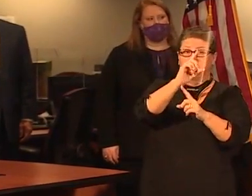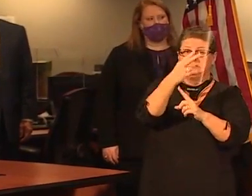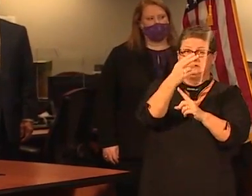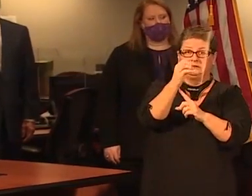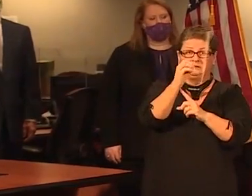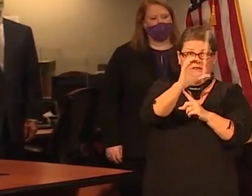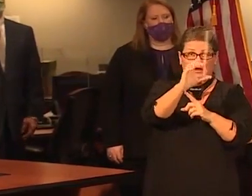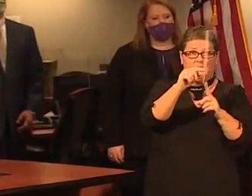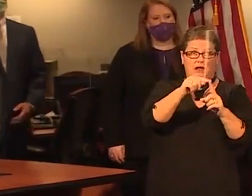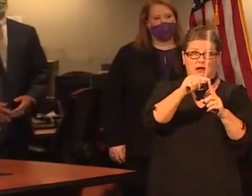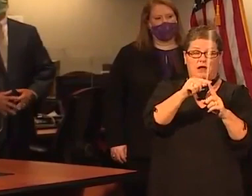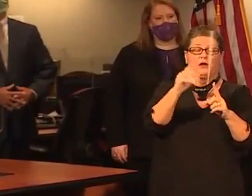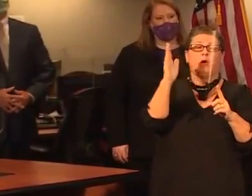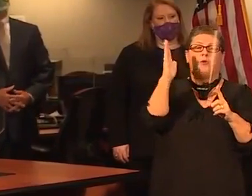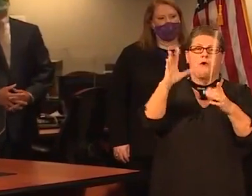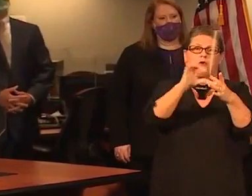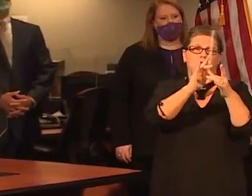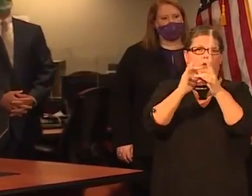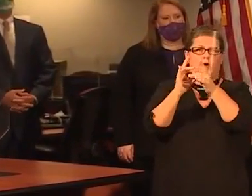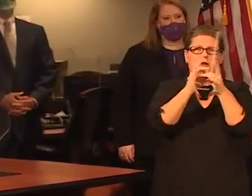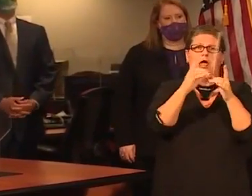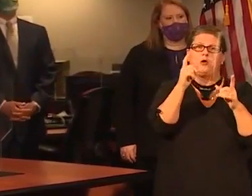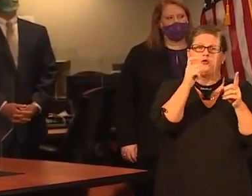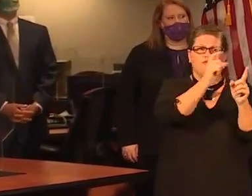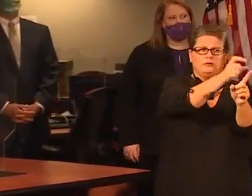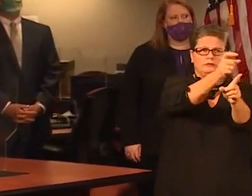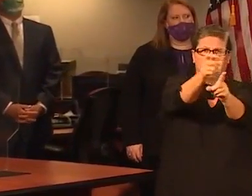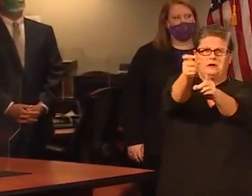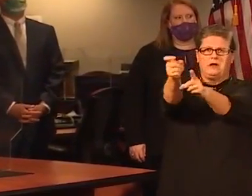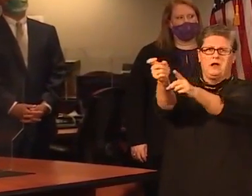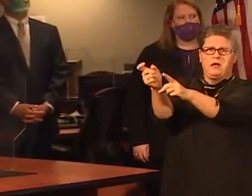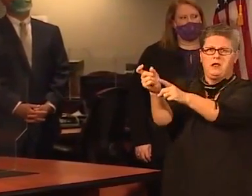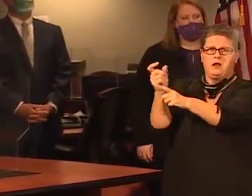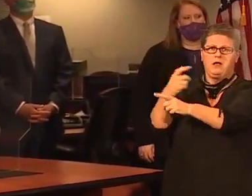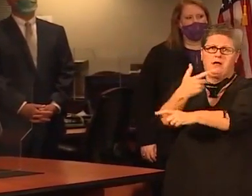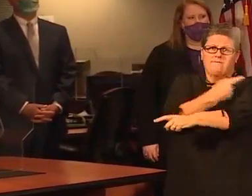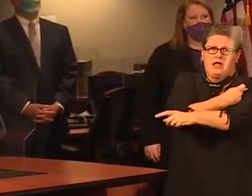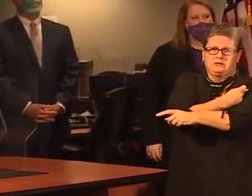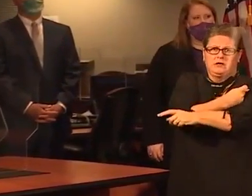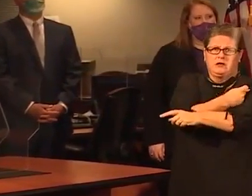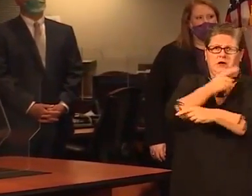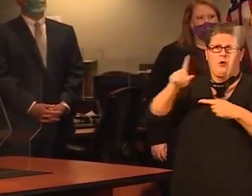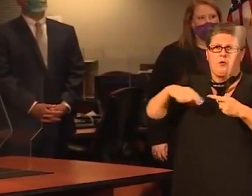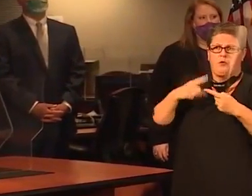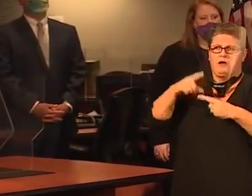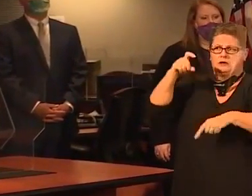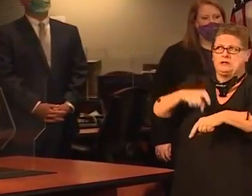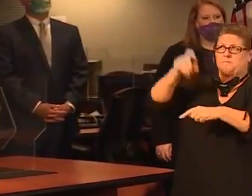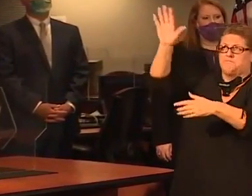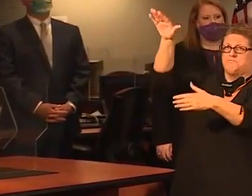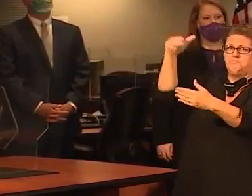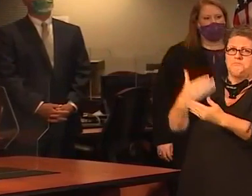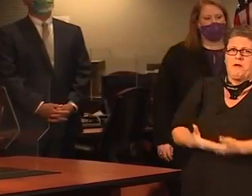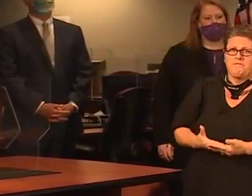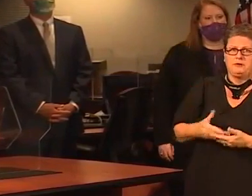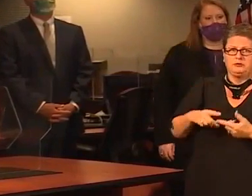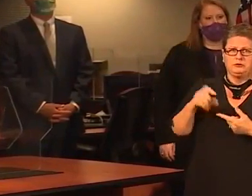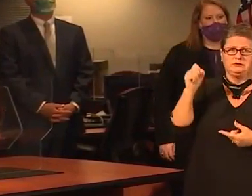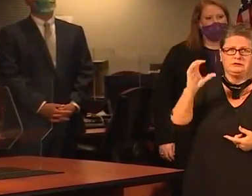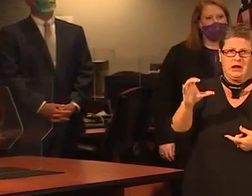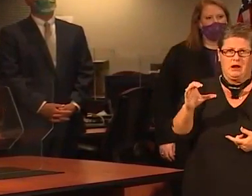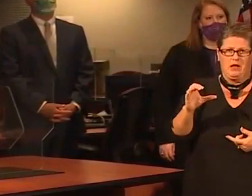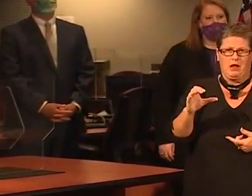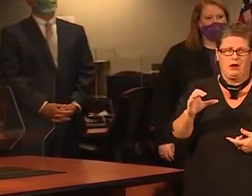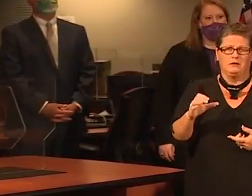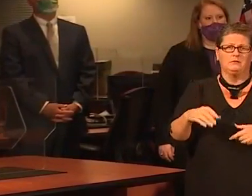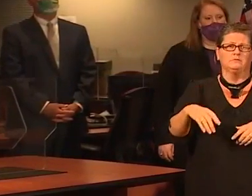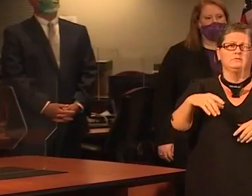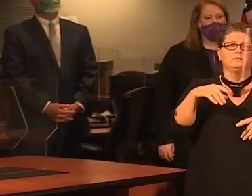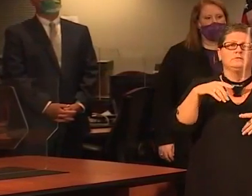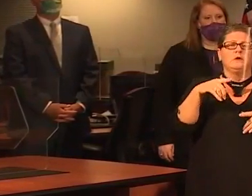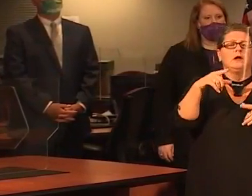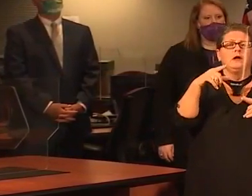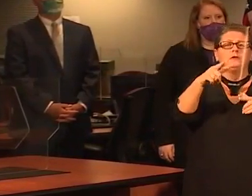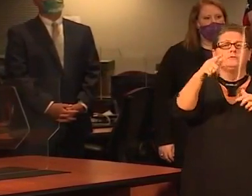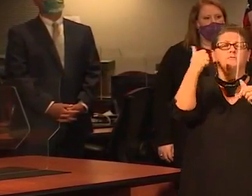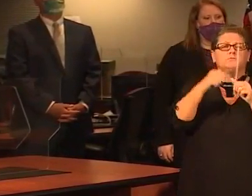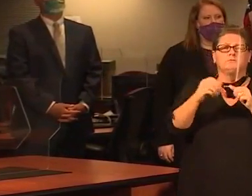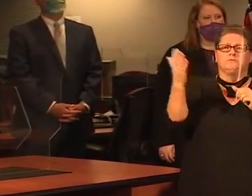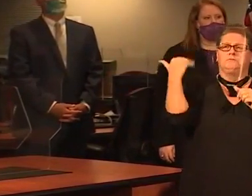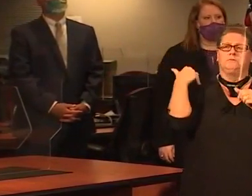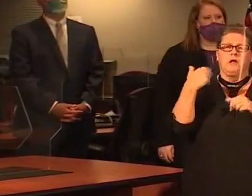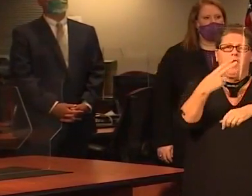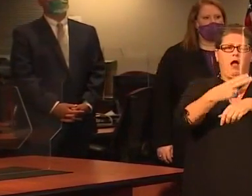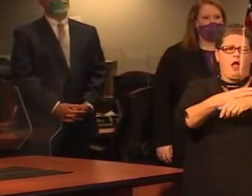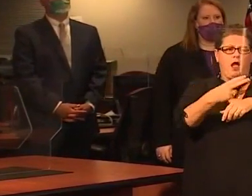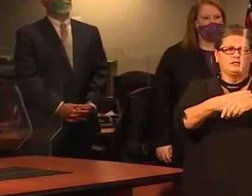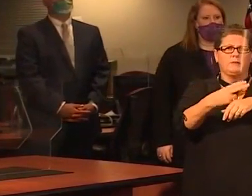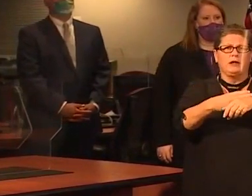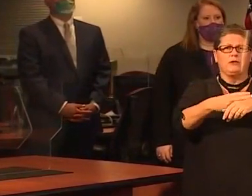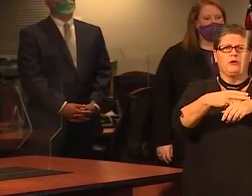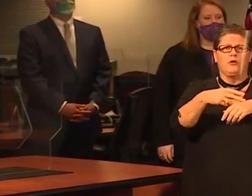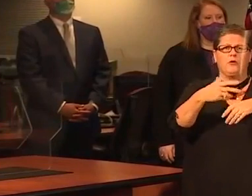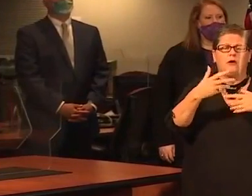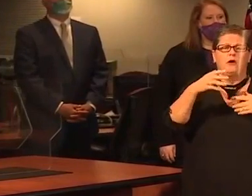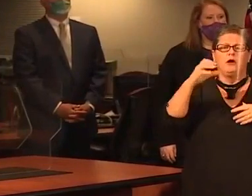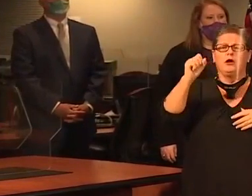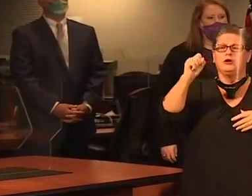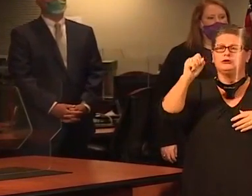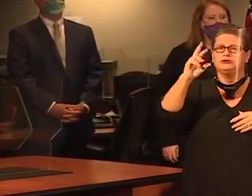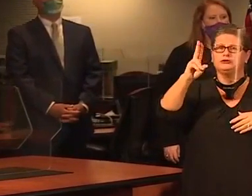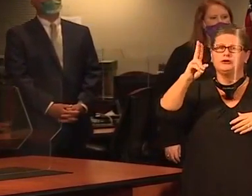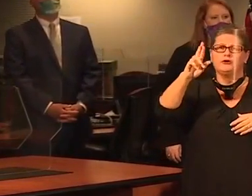IN SOUTH CAROLINA THE DEPARTMENT OF HEALTH AND ENVIRONMENTAL CONTROL WILL COORDINATE THE DISTRIBUTION OF THIS VACCINE WHEN IT REACHES SURGE PLAN THAT WAS FORMULATED